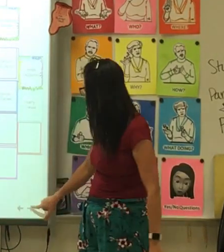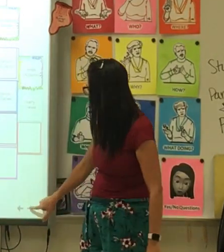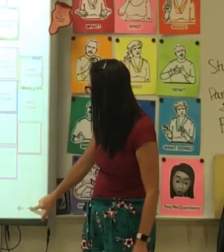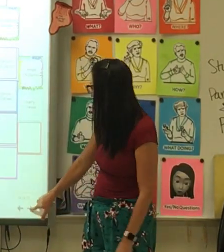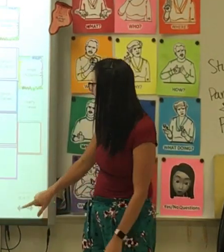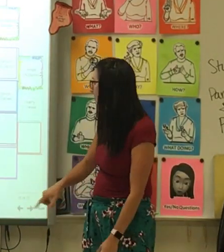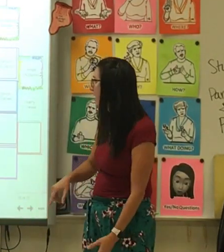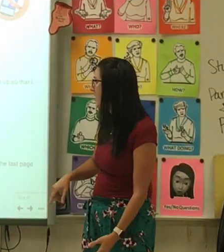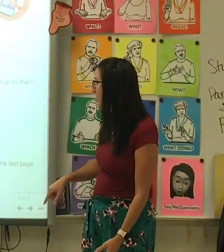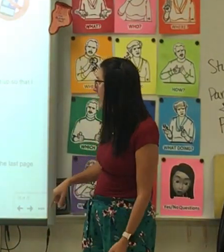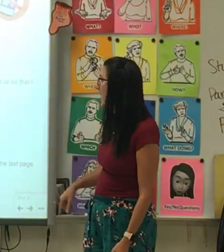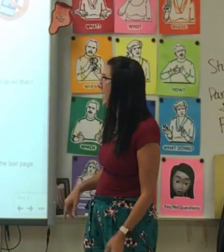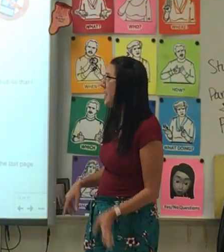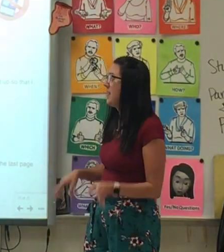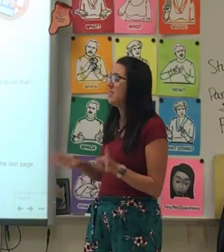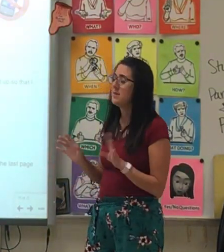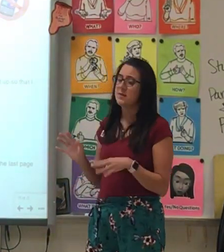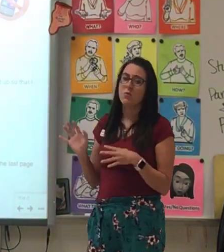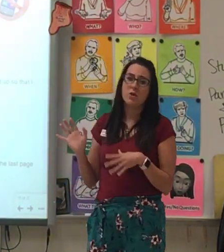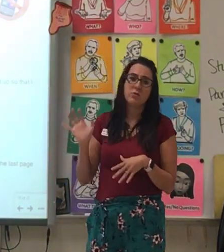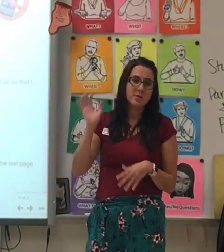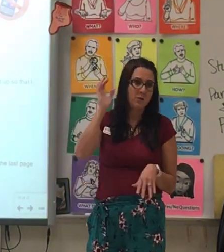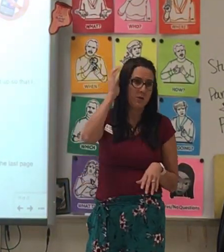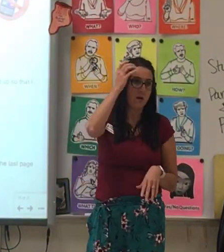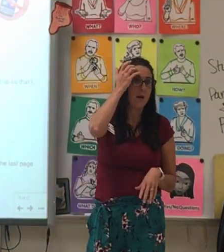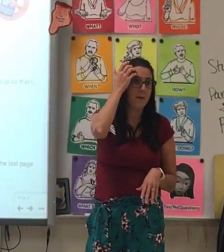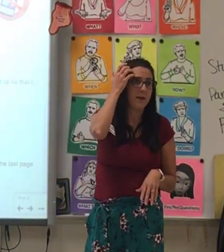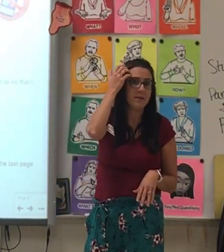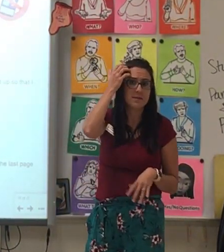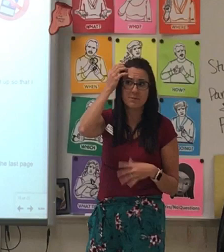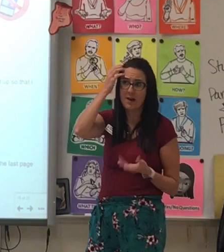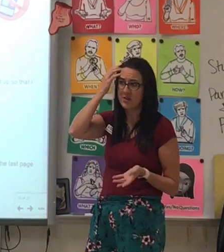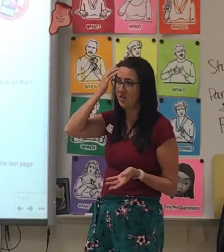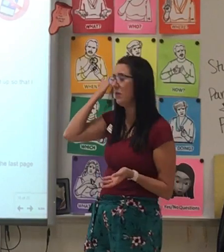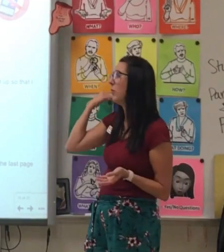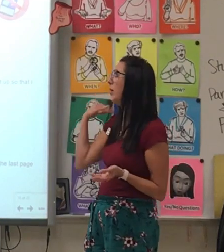every other day this is what you'll see when you come in this is my agenda board